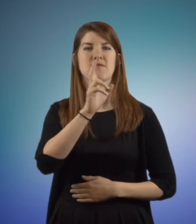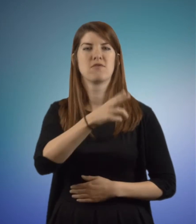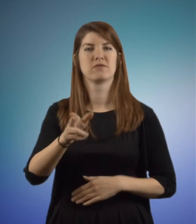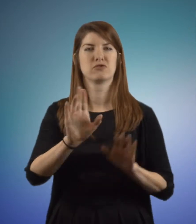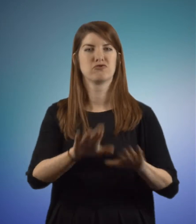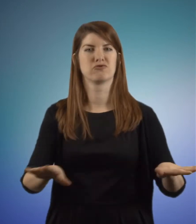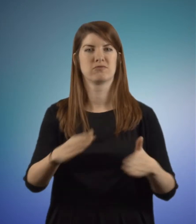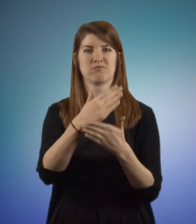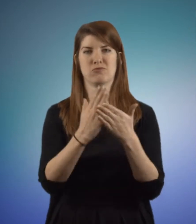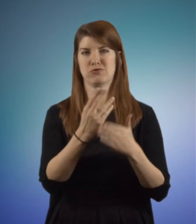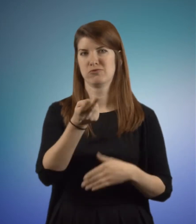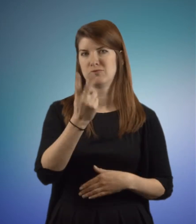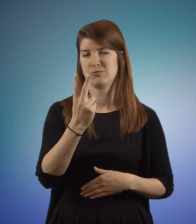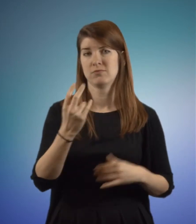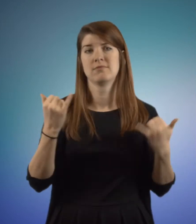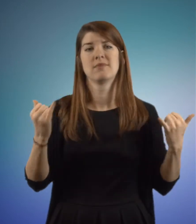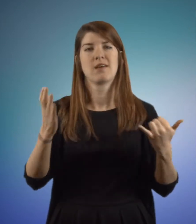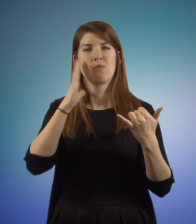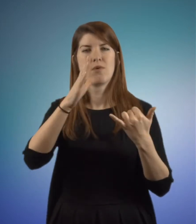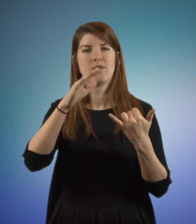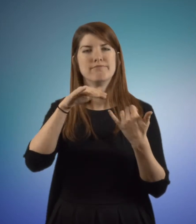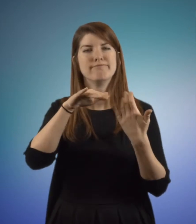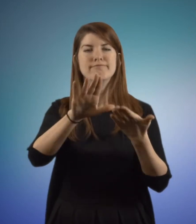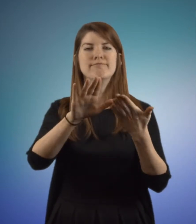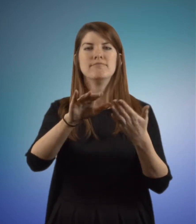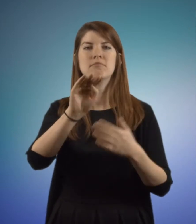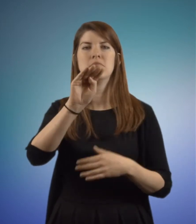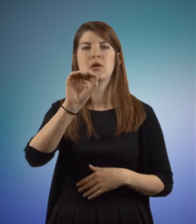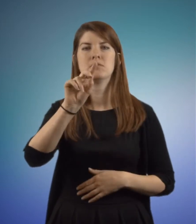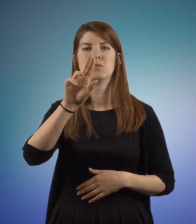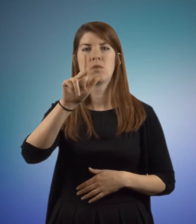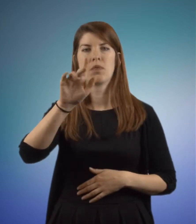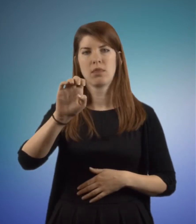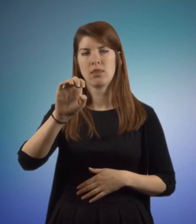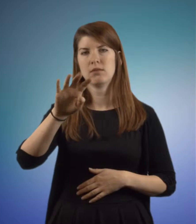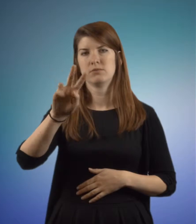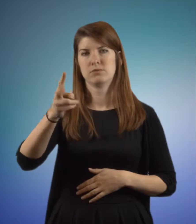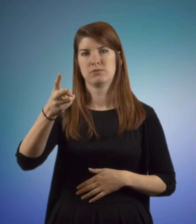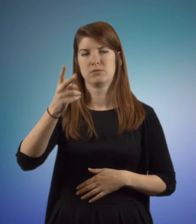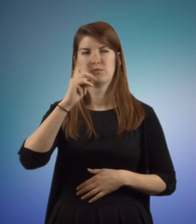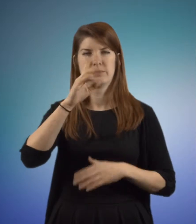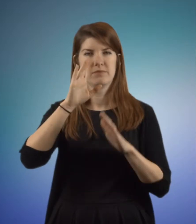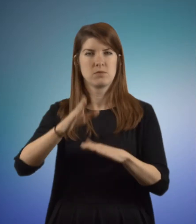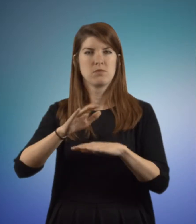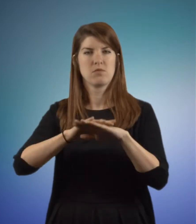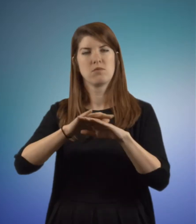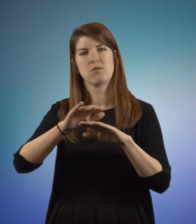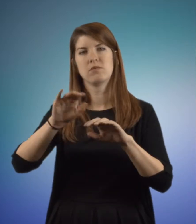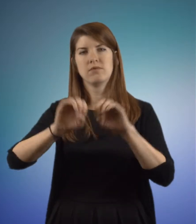And we're now going to be addressing module 2, which focuses on evaluation and assessment terminology.